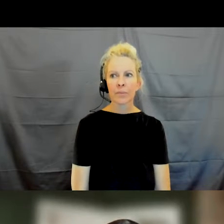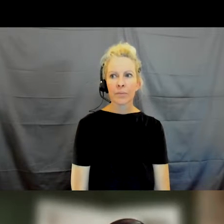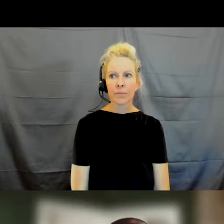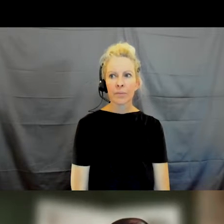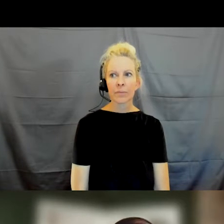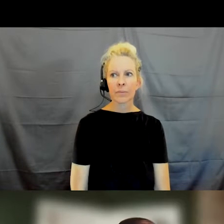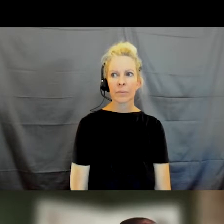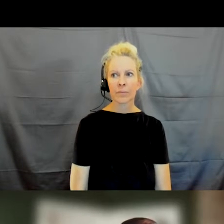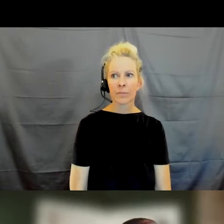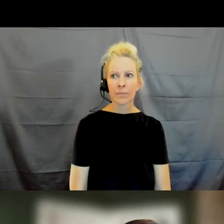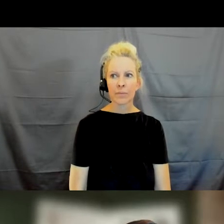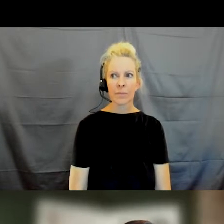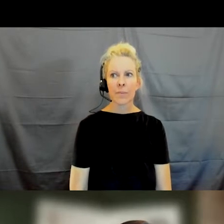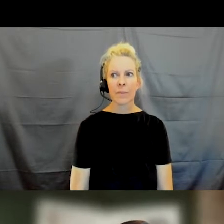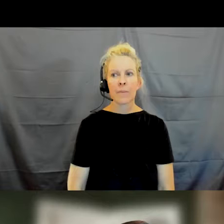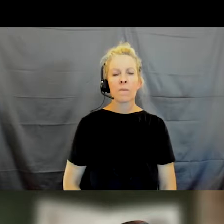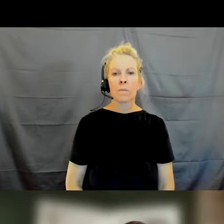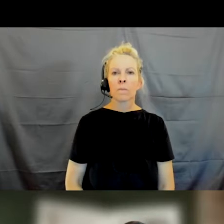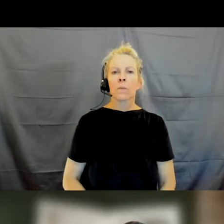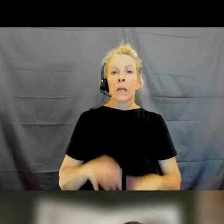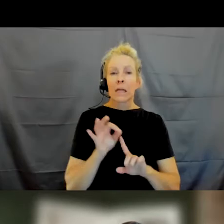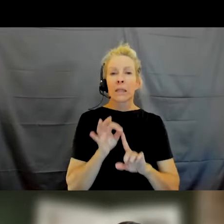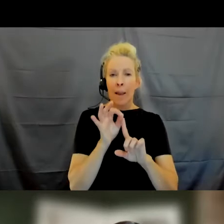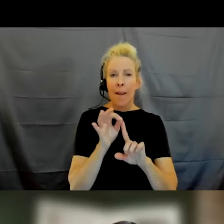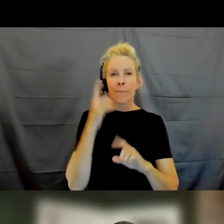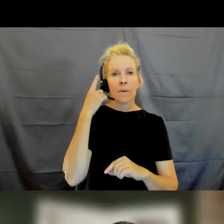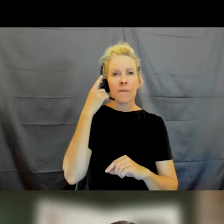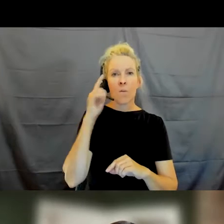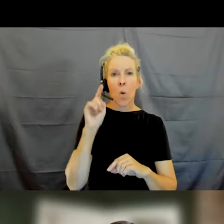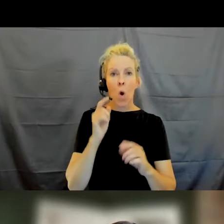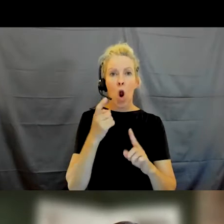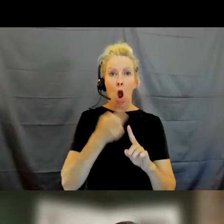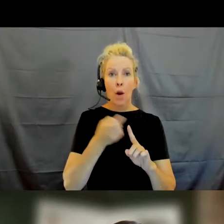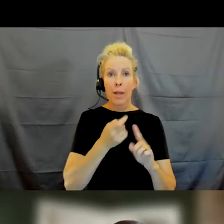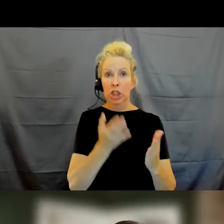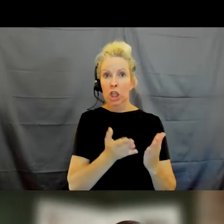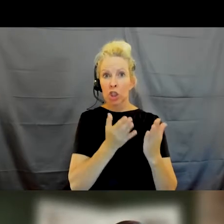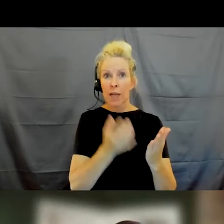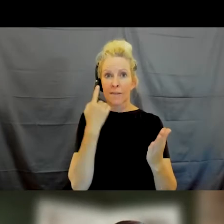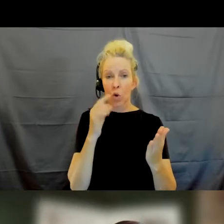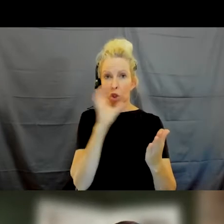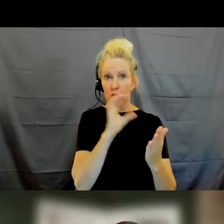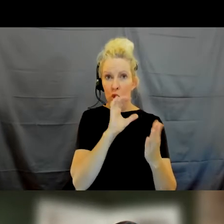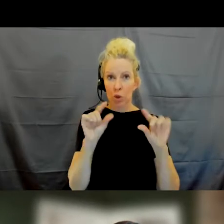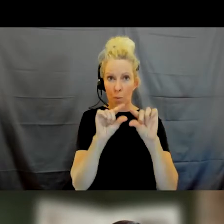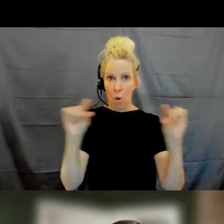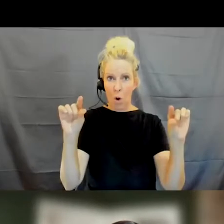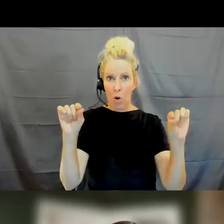suggest kind of approach, in like a search bar. I would still say yes, you can auto suggest things,